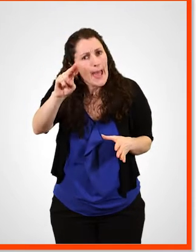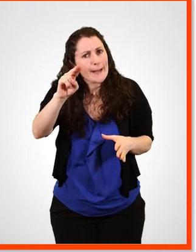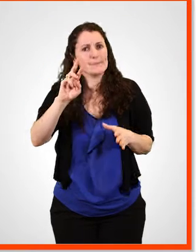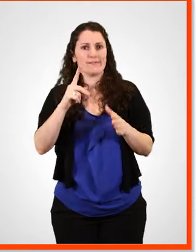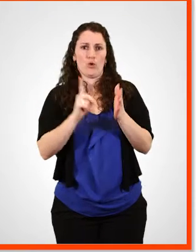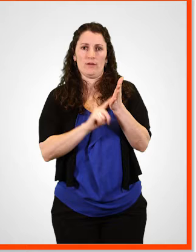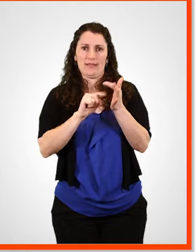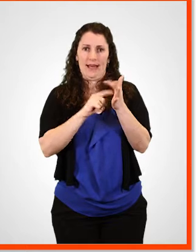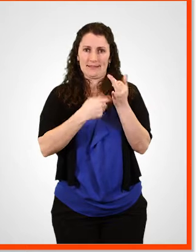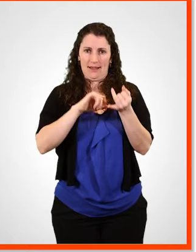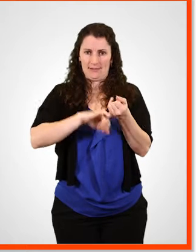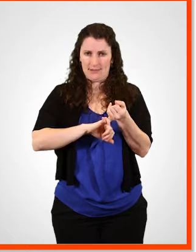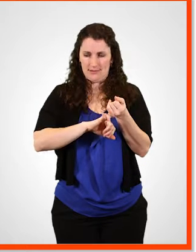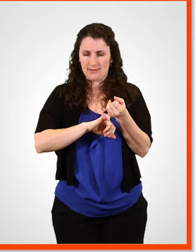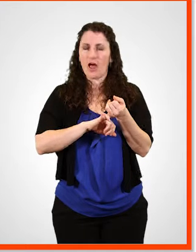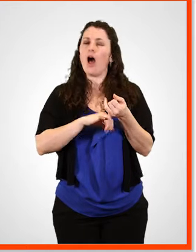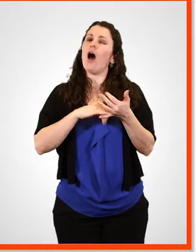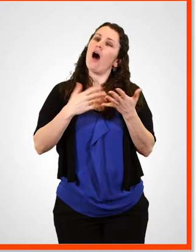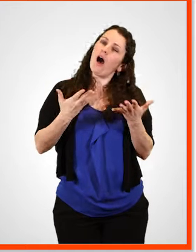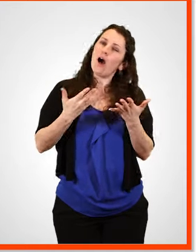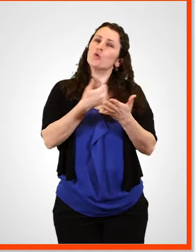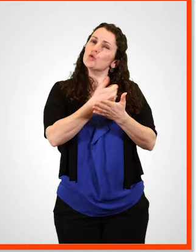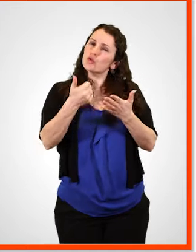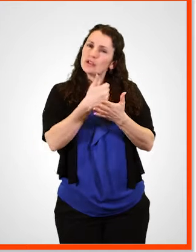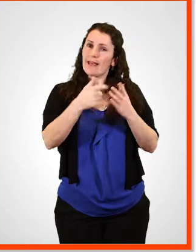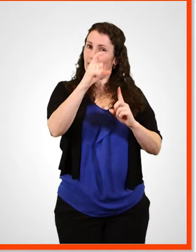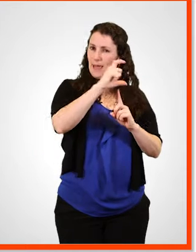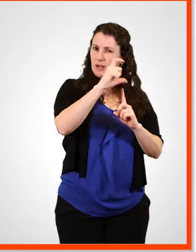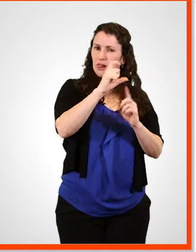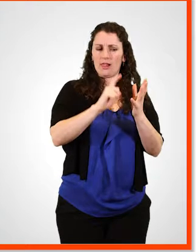Usually upper case letters are easier than lower case letters -